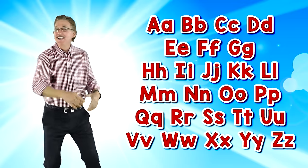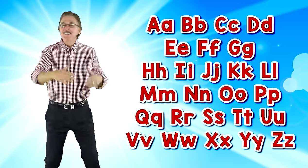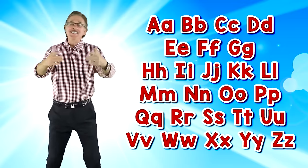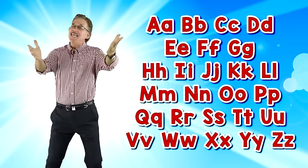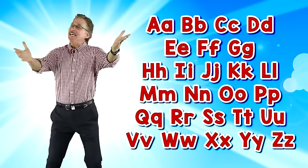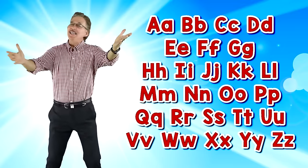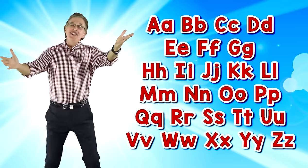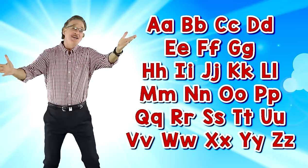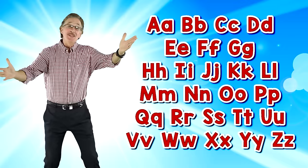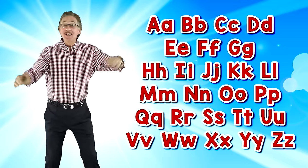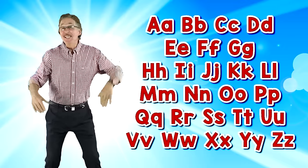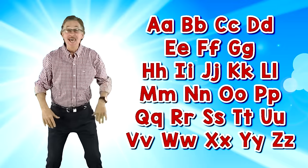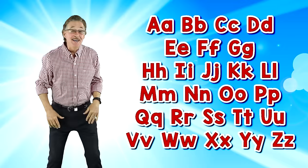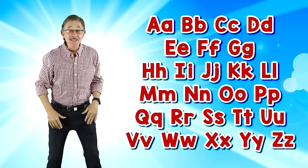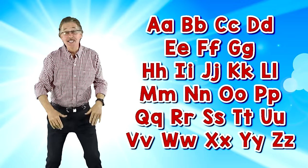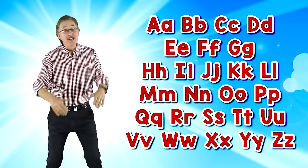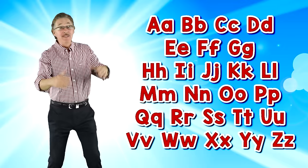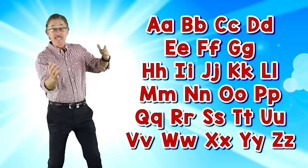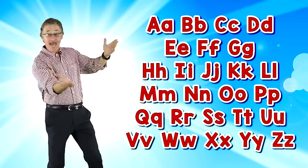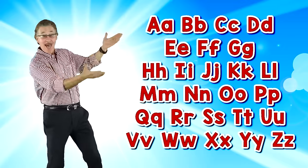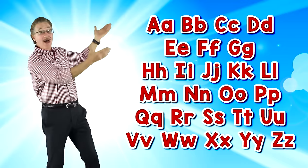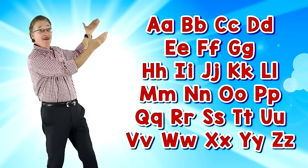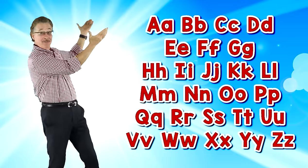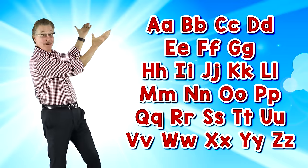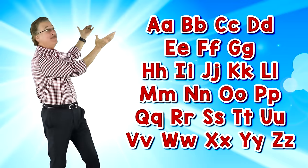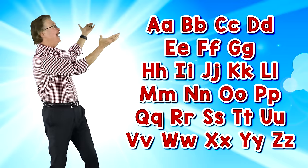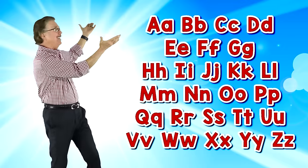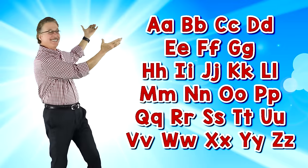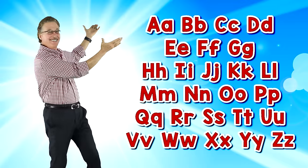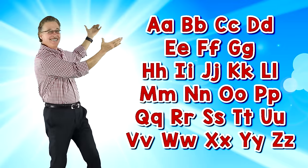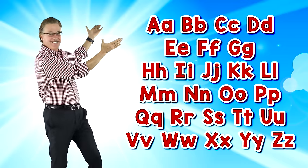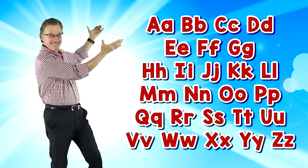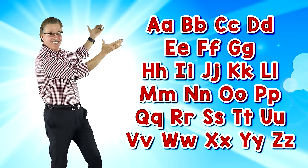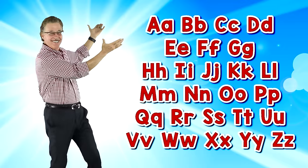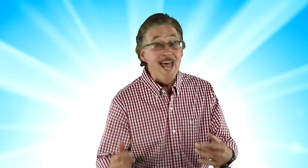Sing and learn the letters of the alphabet